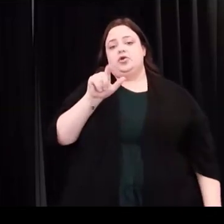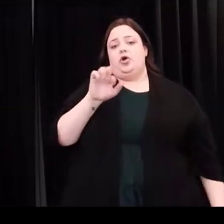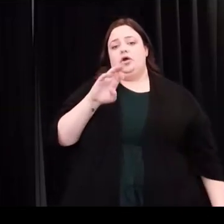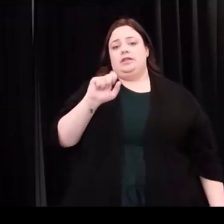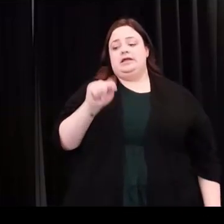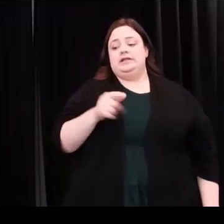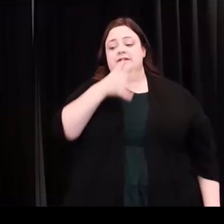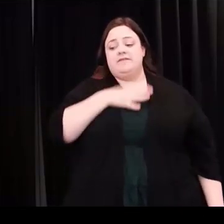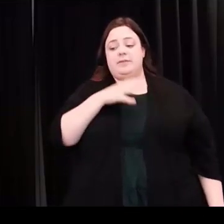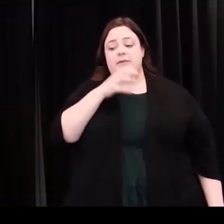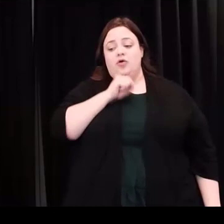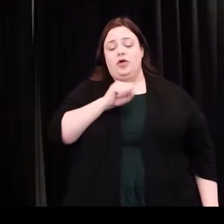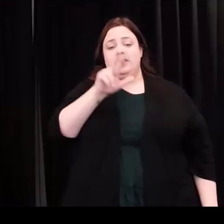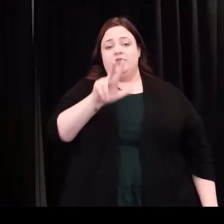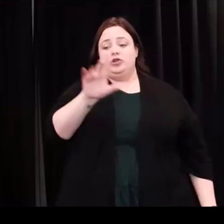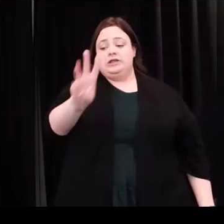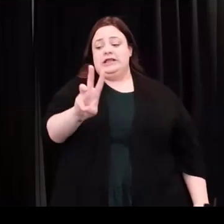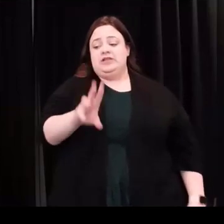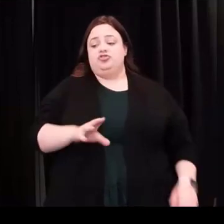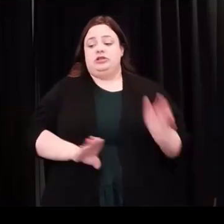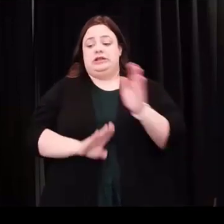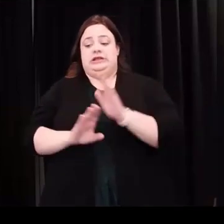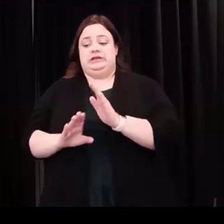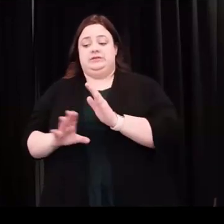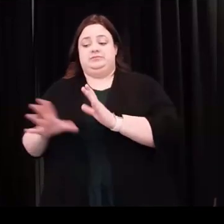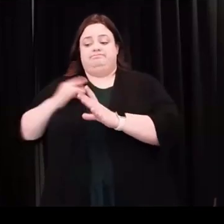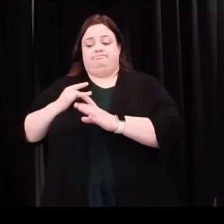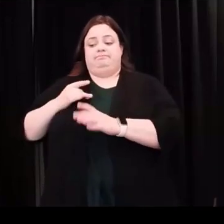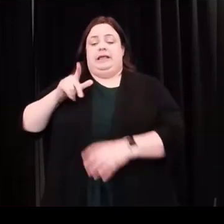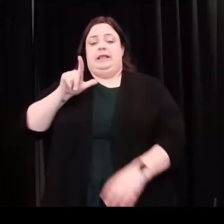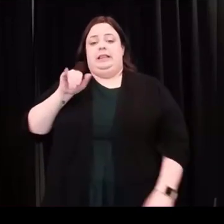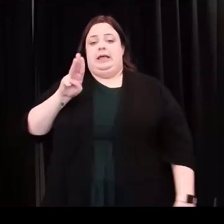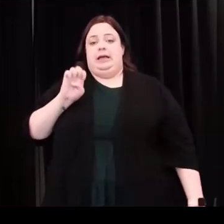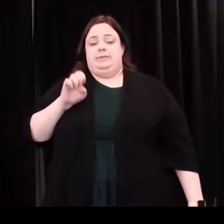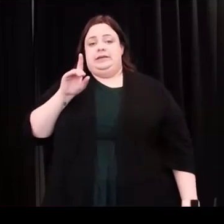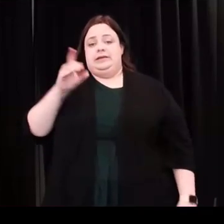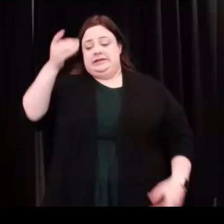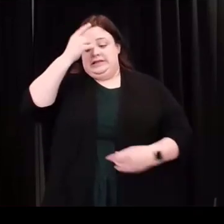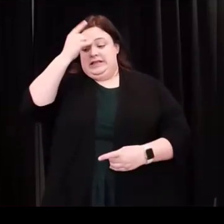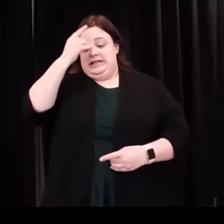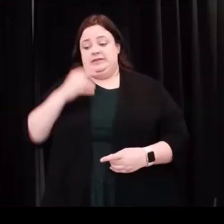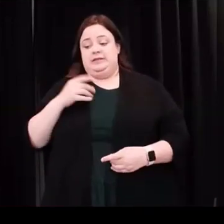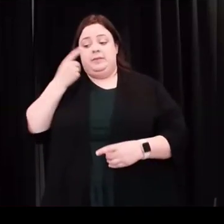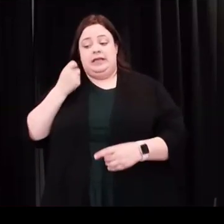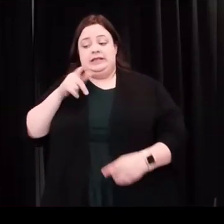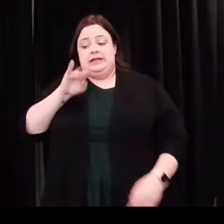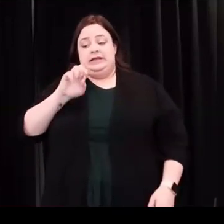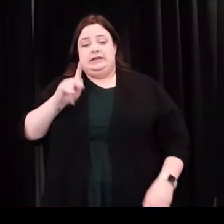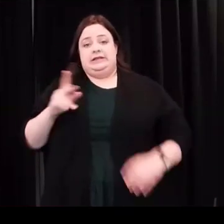she developed Lyme disease due to a tick bite that she got as a teenager. She experiences